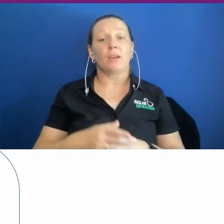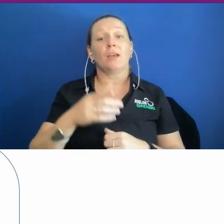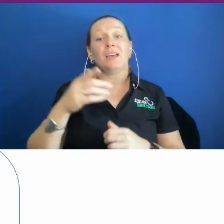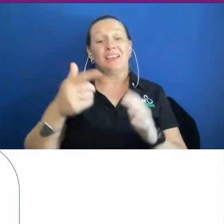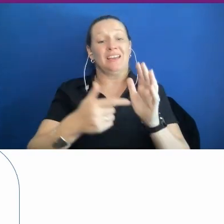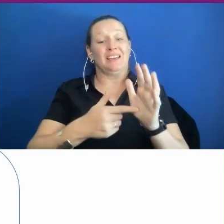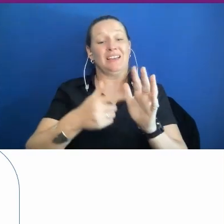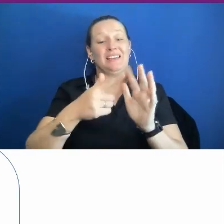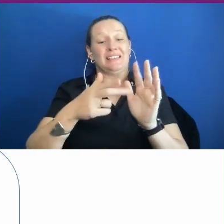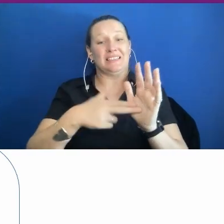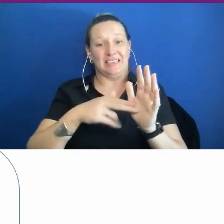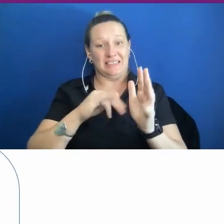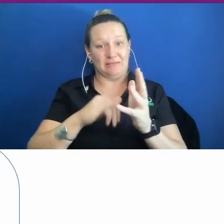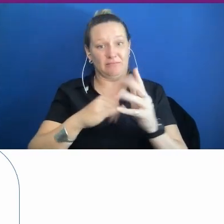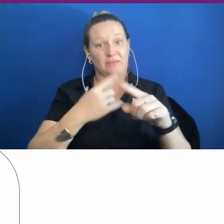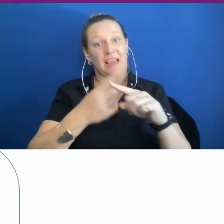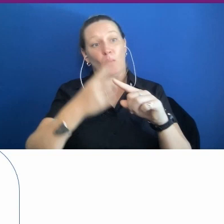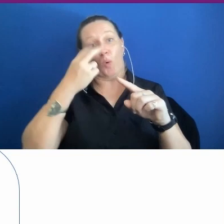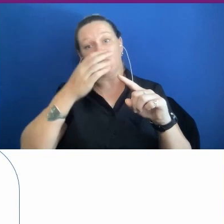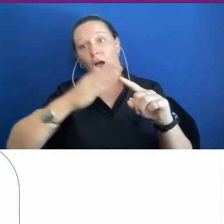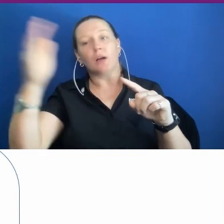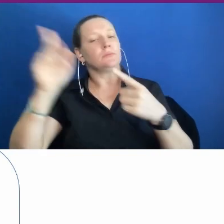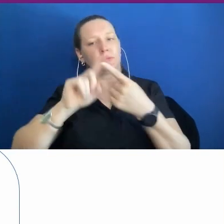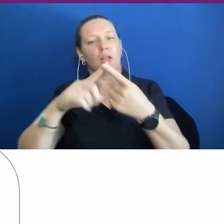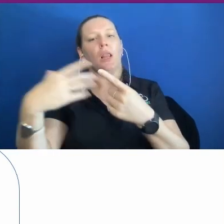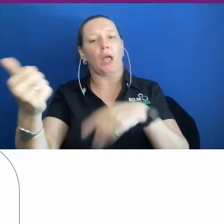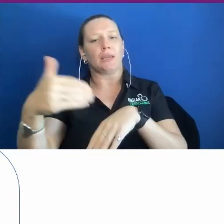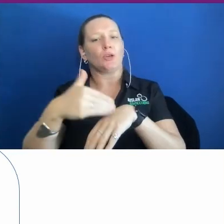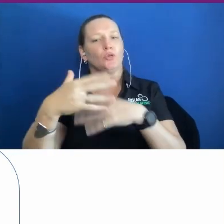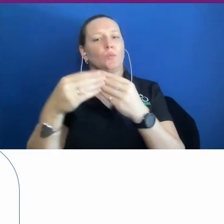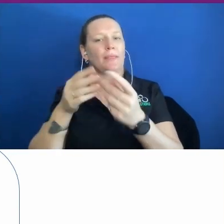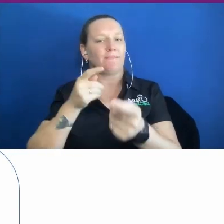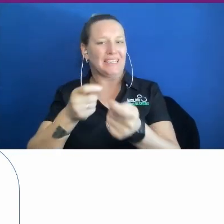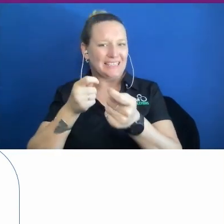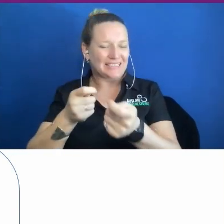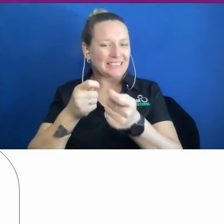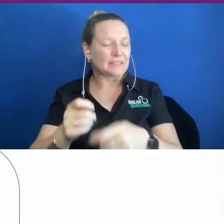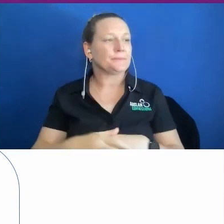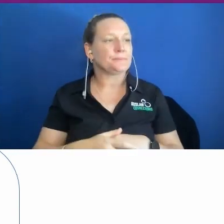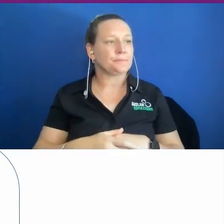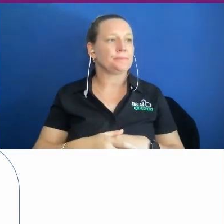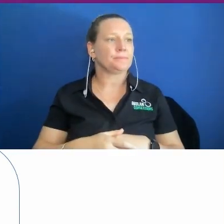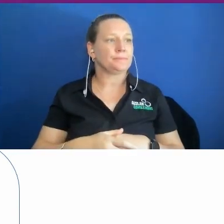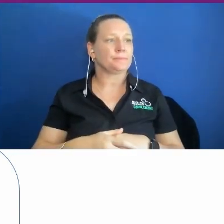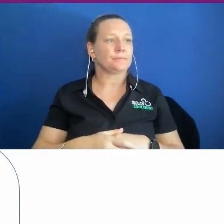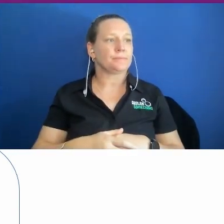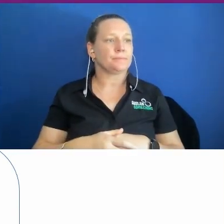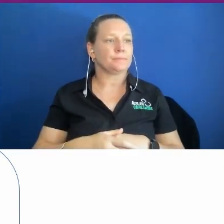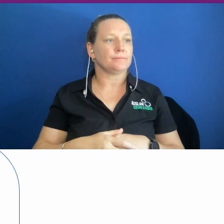to consider in the KAT6A group. Not surprisingly considering the links between feeding development